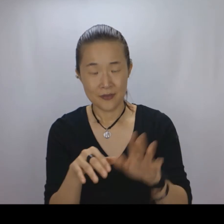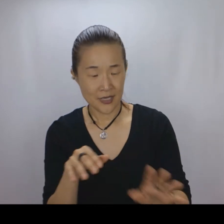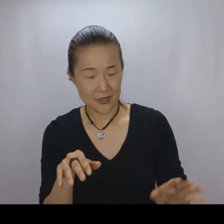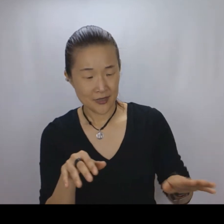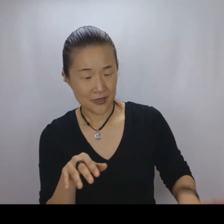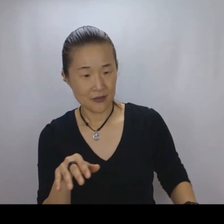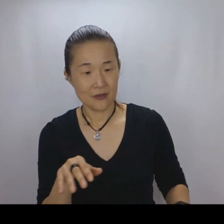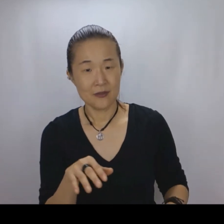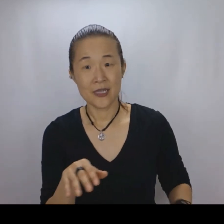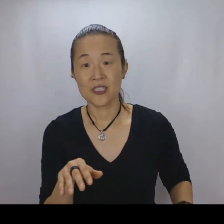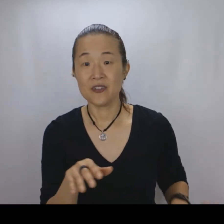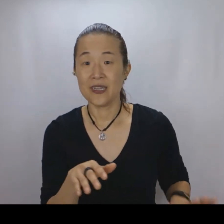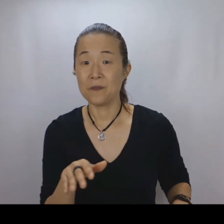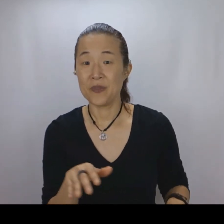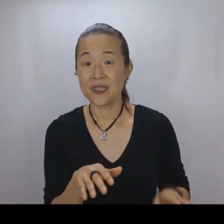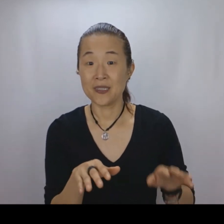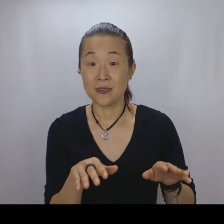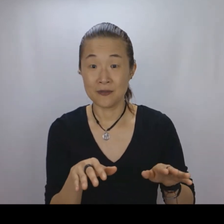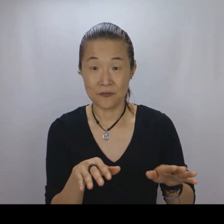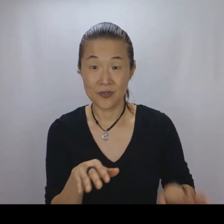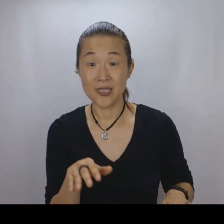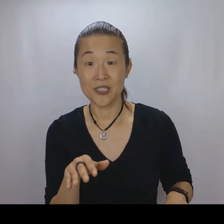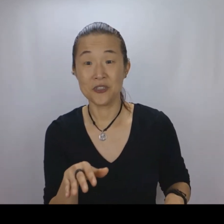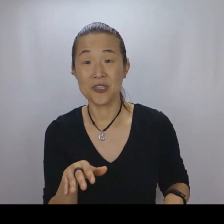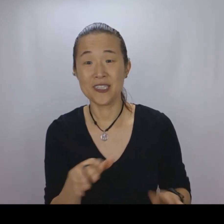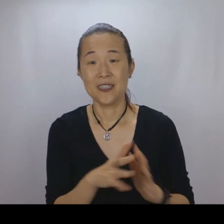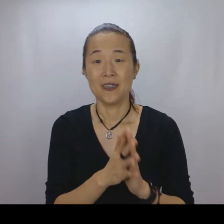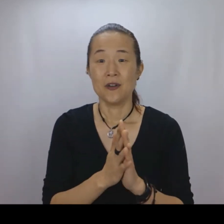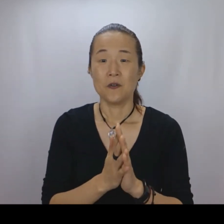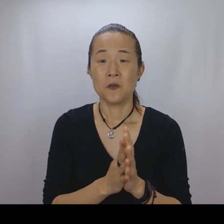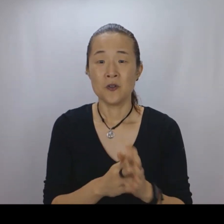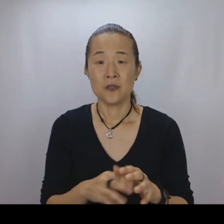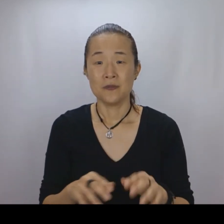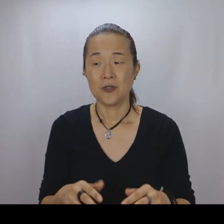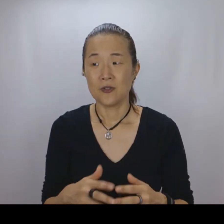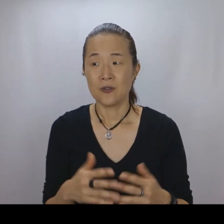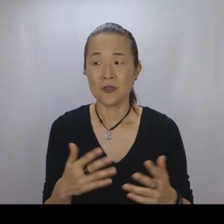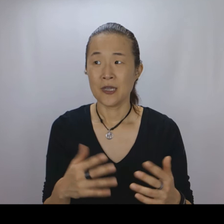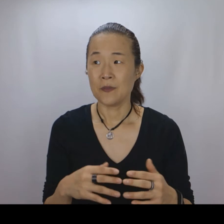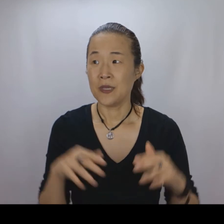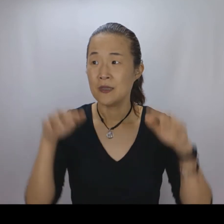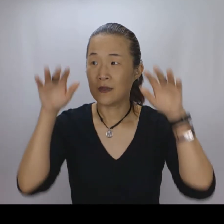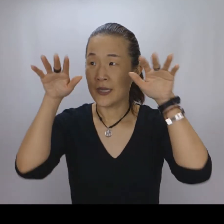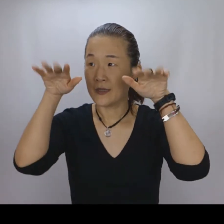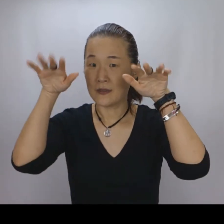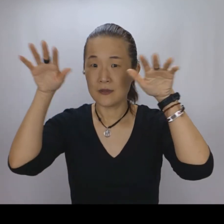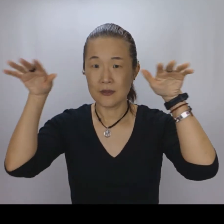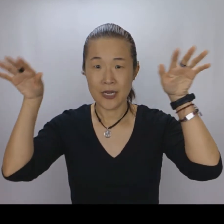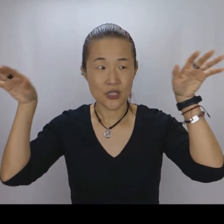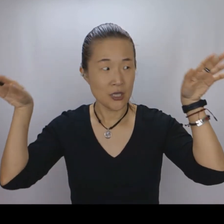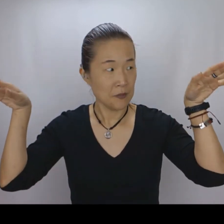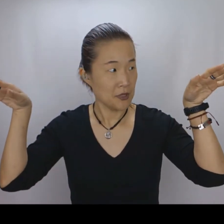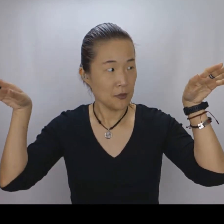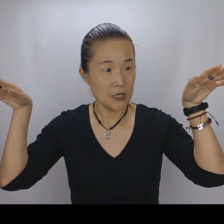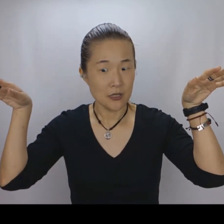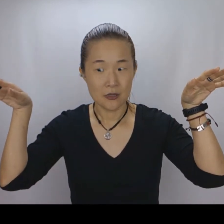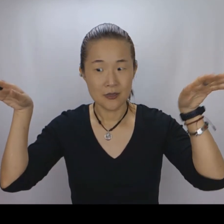next, next to your hip because they're really short or, or like me they're like catching up to me,